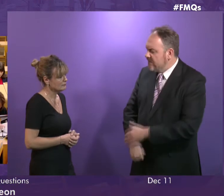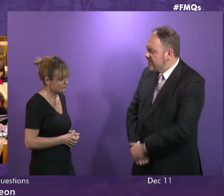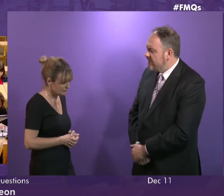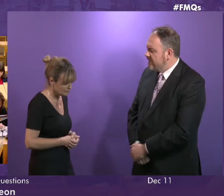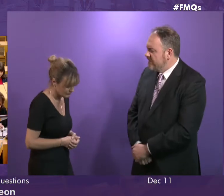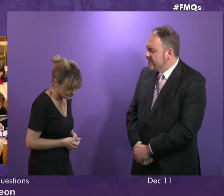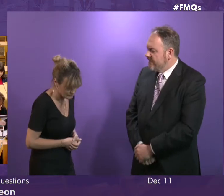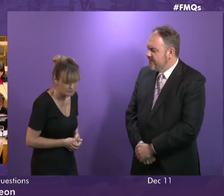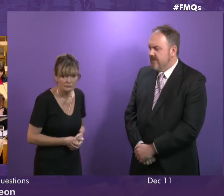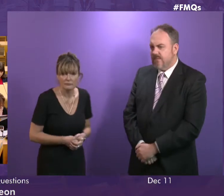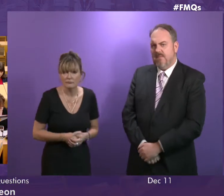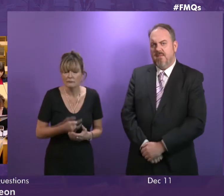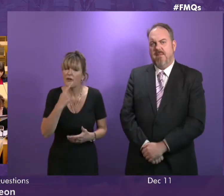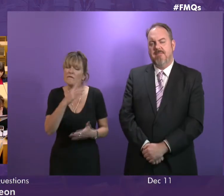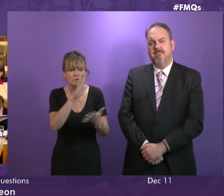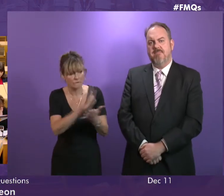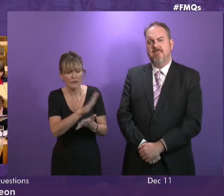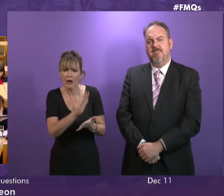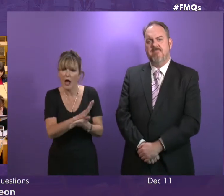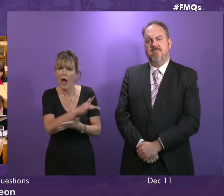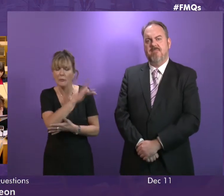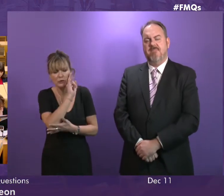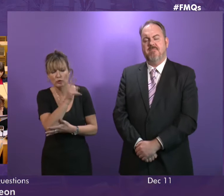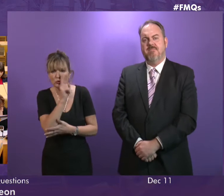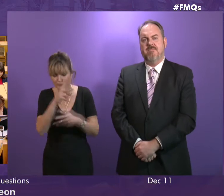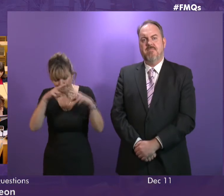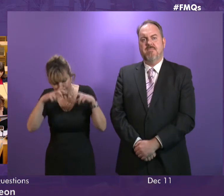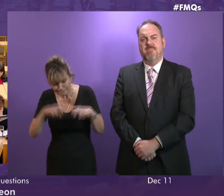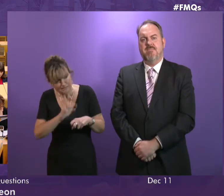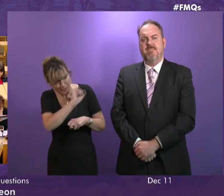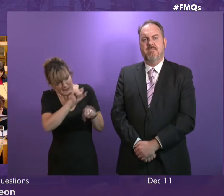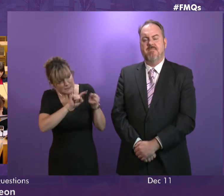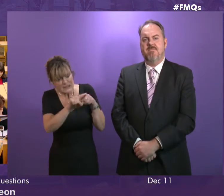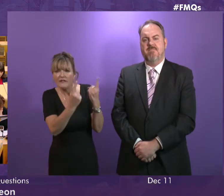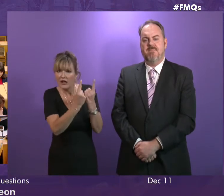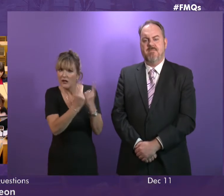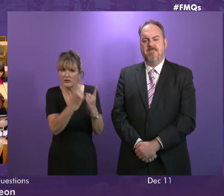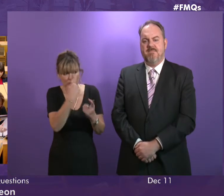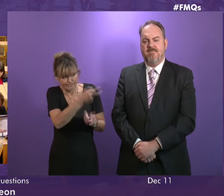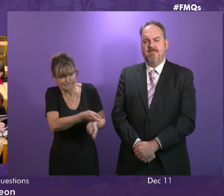I am very happy to look into the specific issue that Richard Leonard has raised. I would